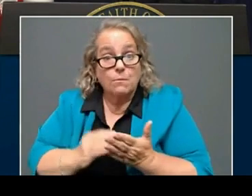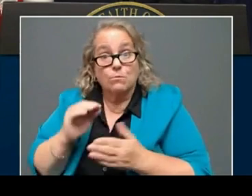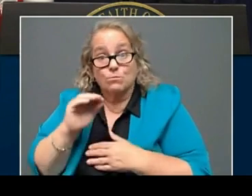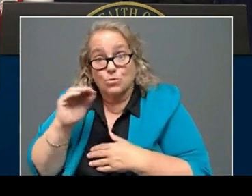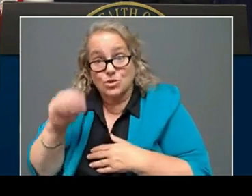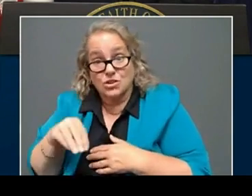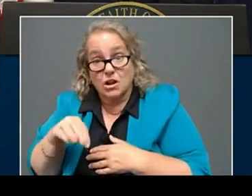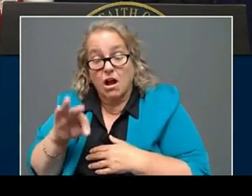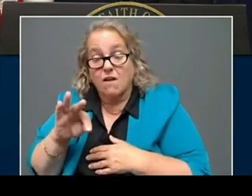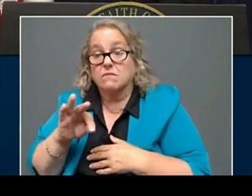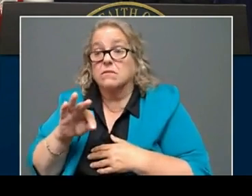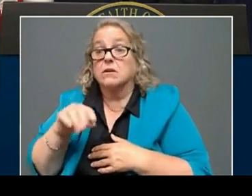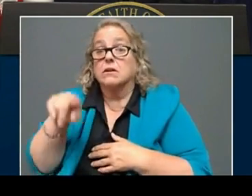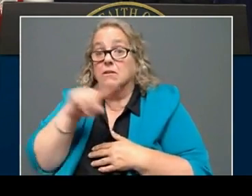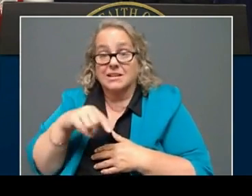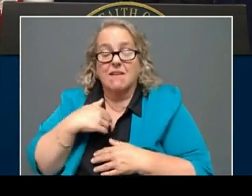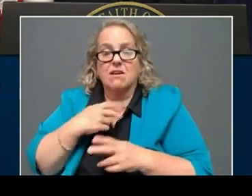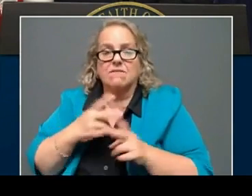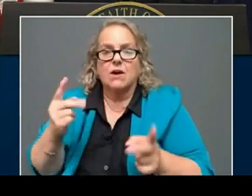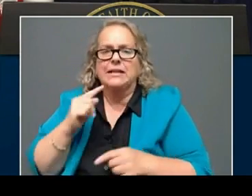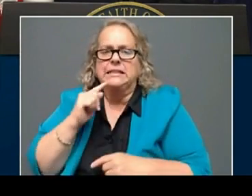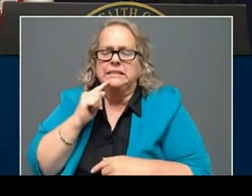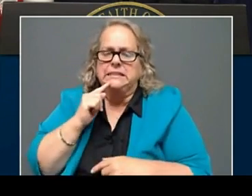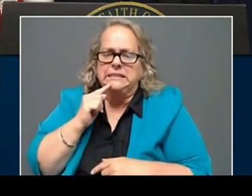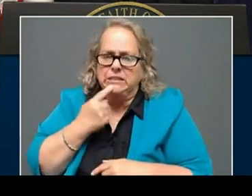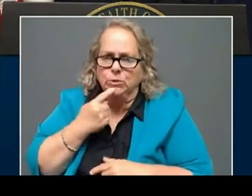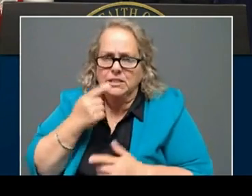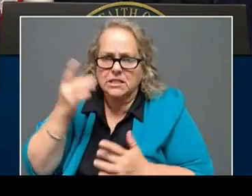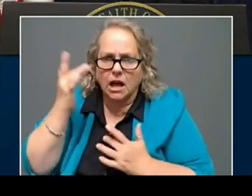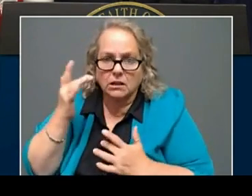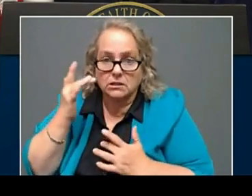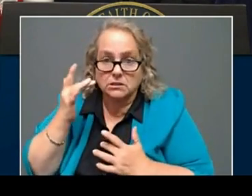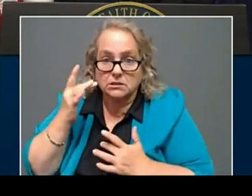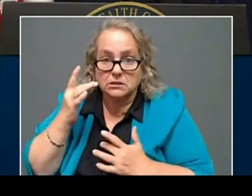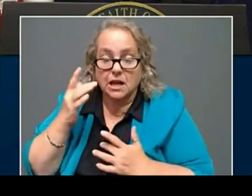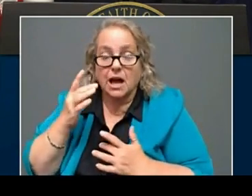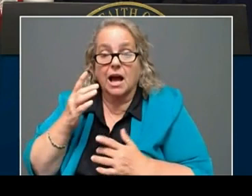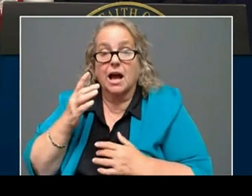illness and a very small portion of vaccinated individuals even show